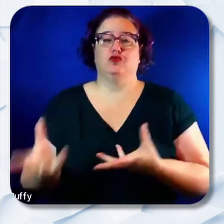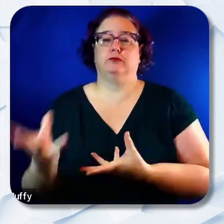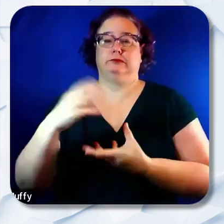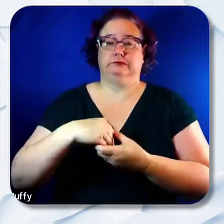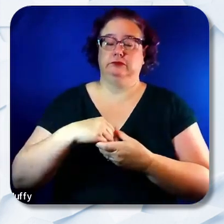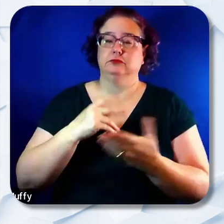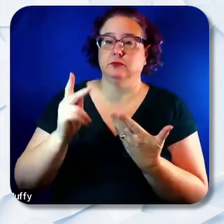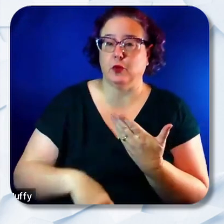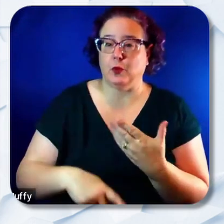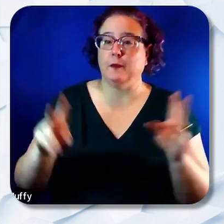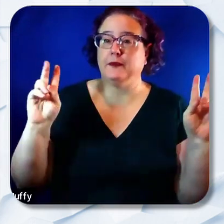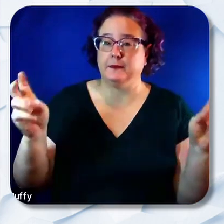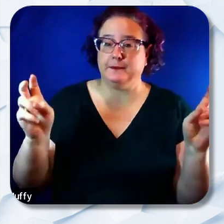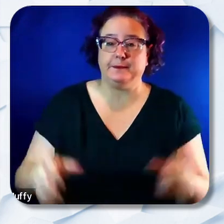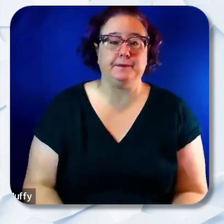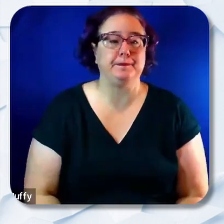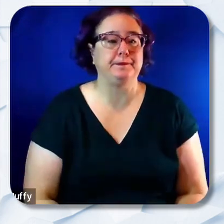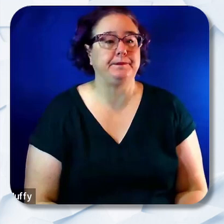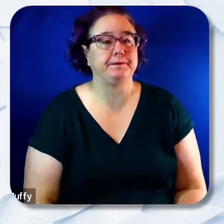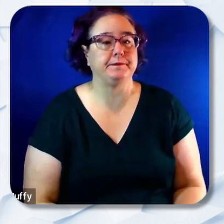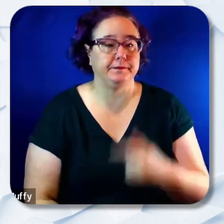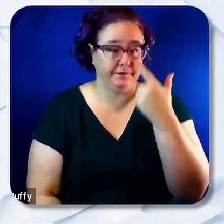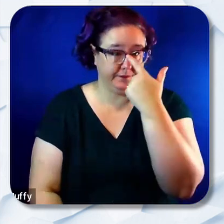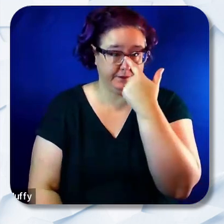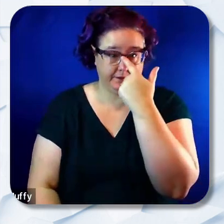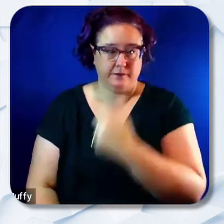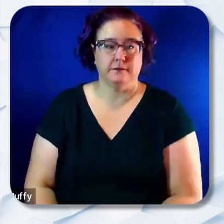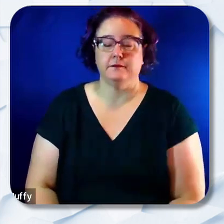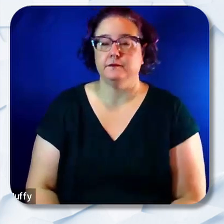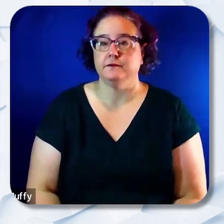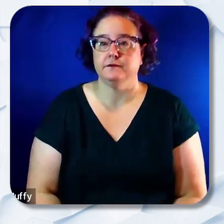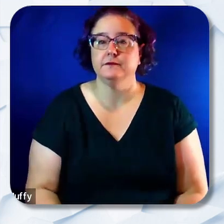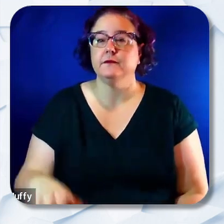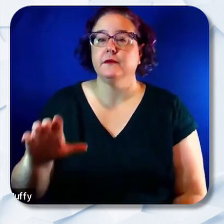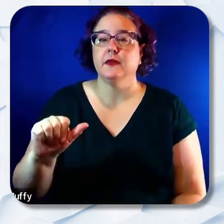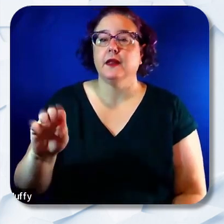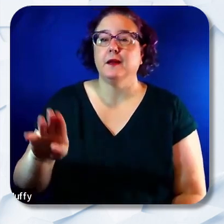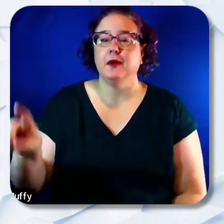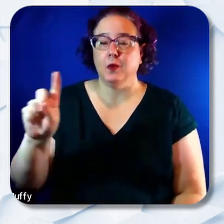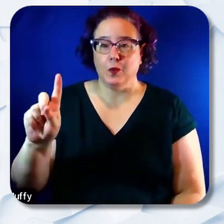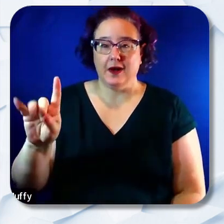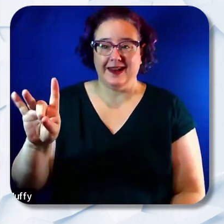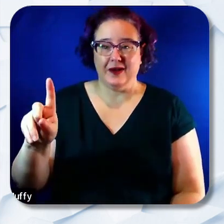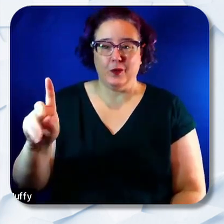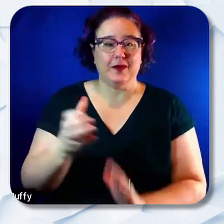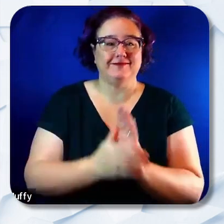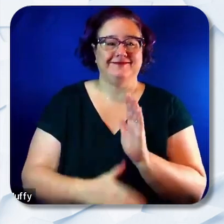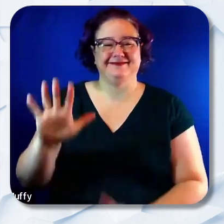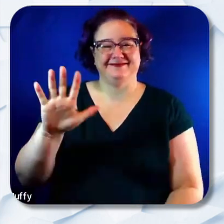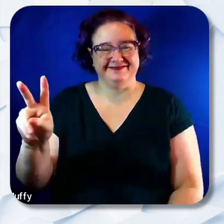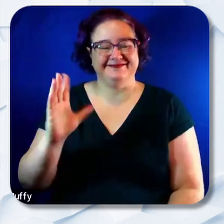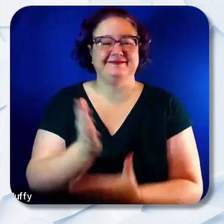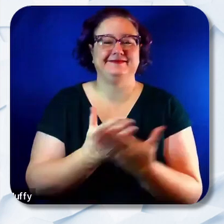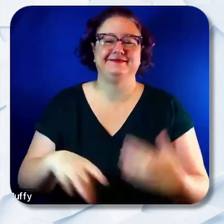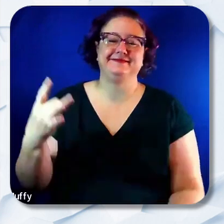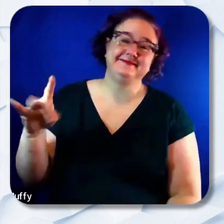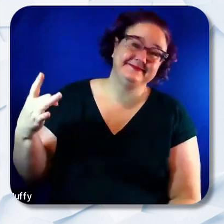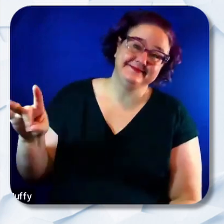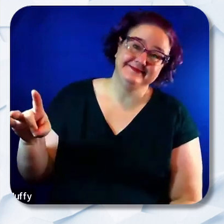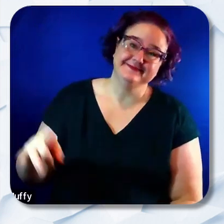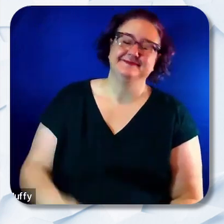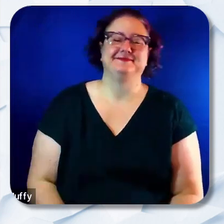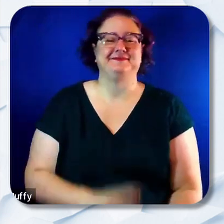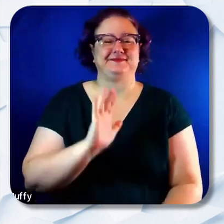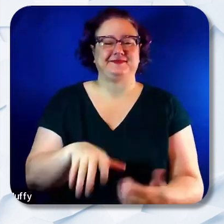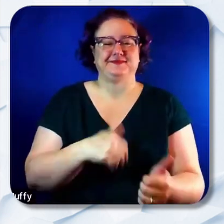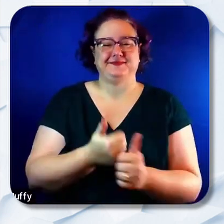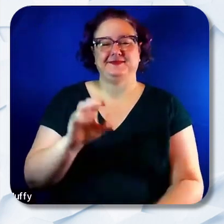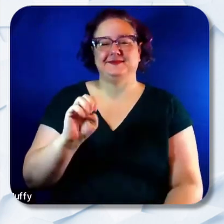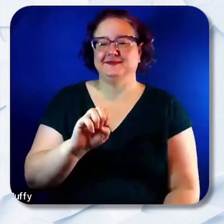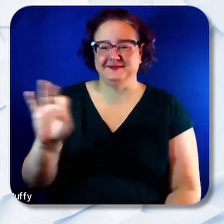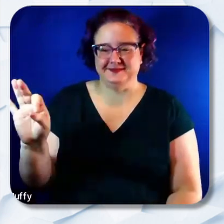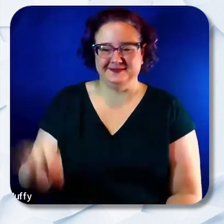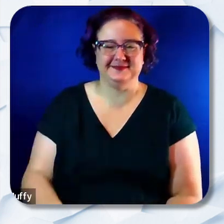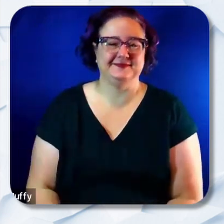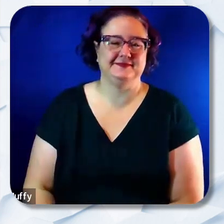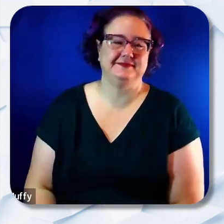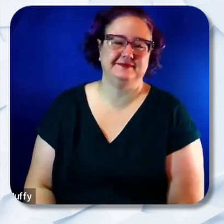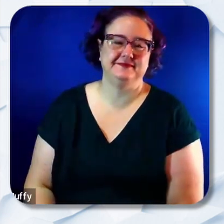AB 181 Chapter 52, Section 18 includes updates to the educator effectiveness funds.